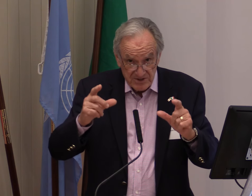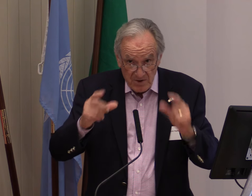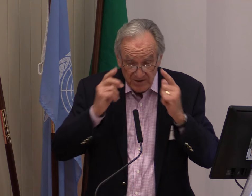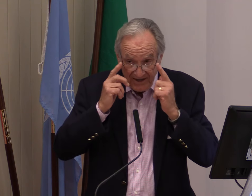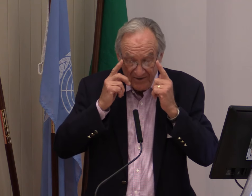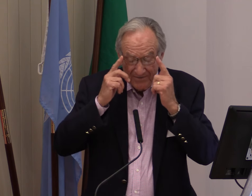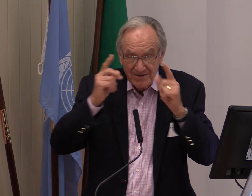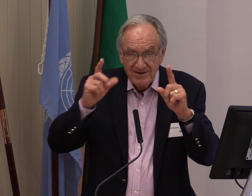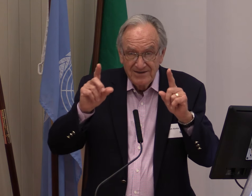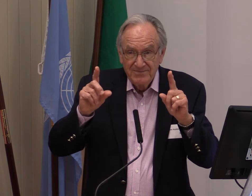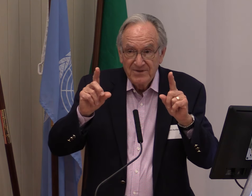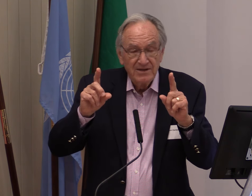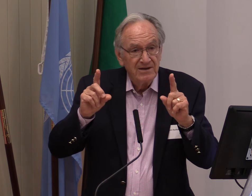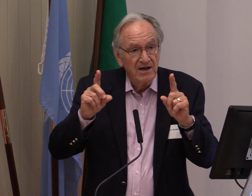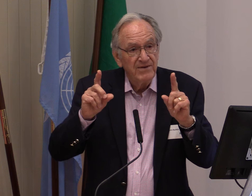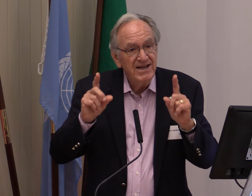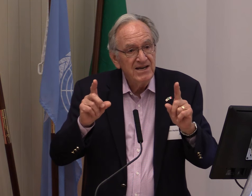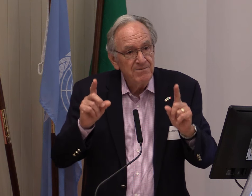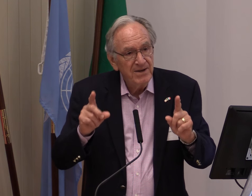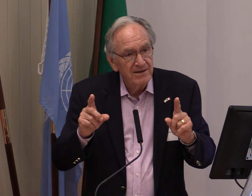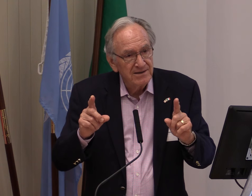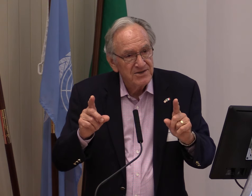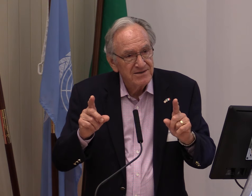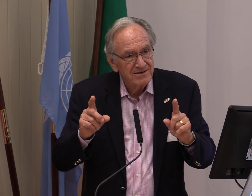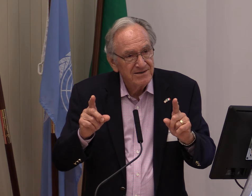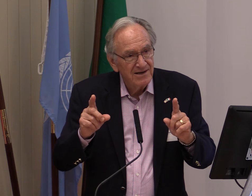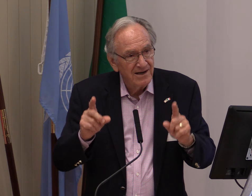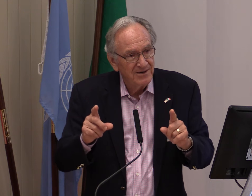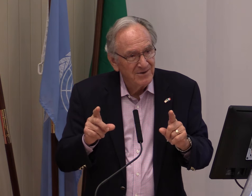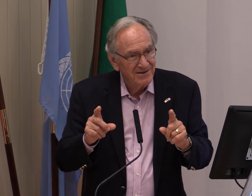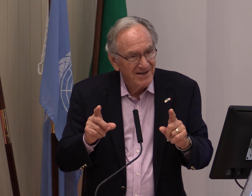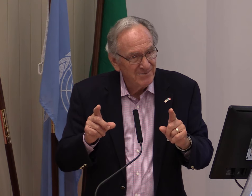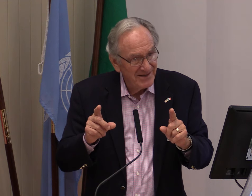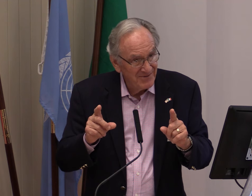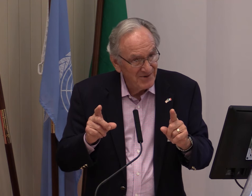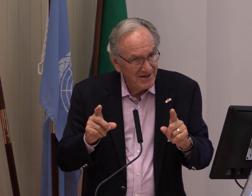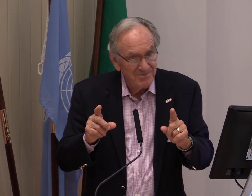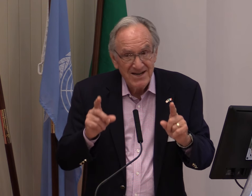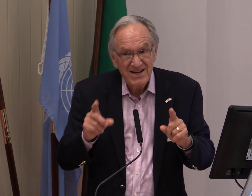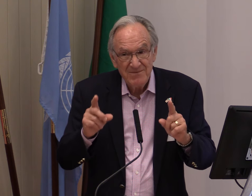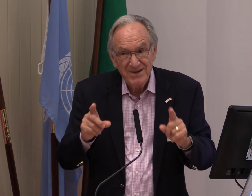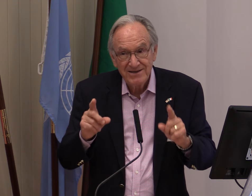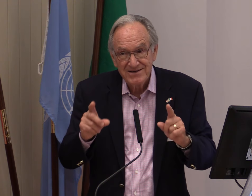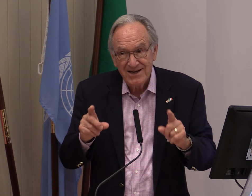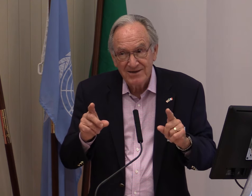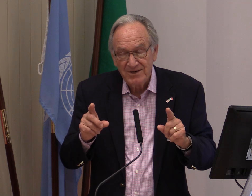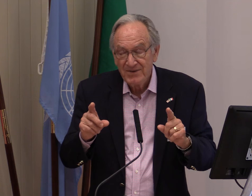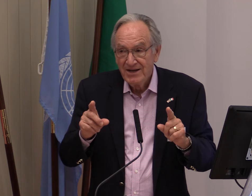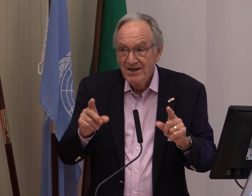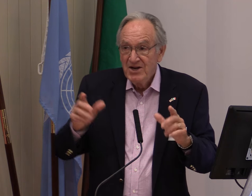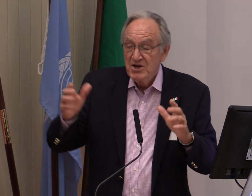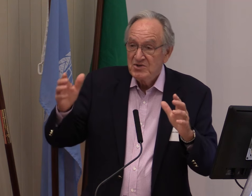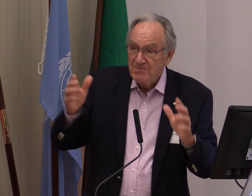a small town of Independence, Iowa, how about that for a name? Independence, Iowa. They